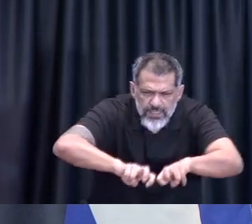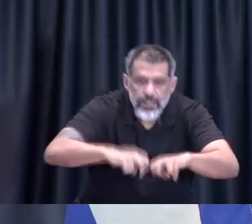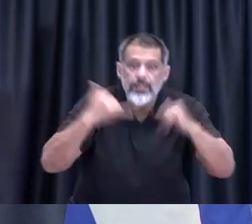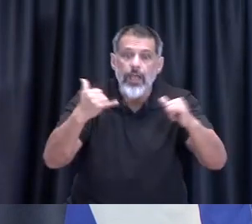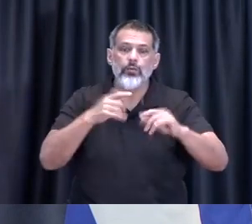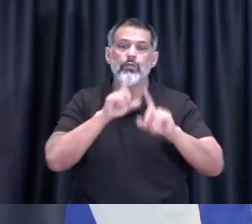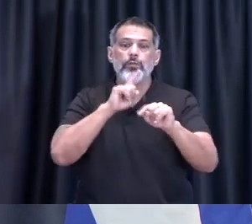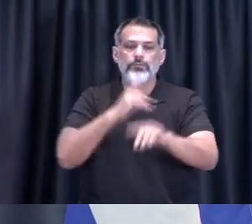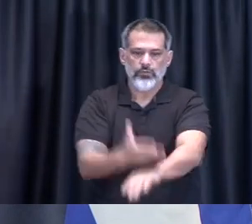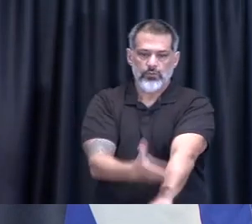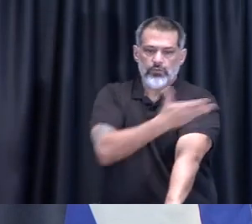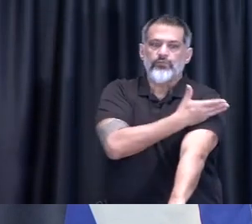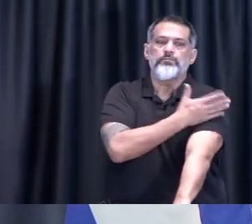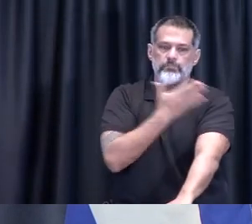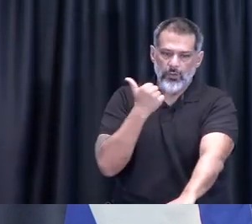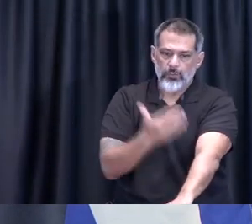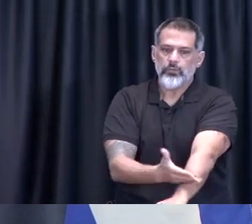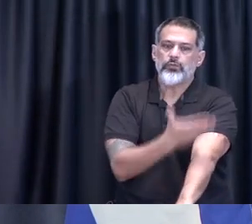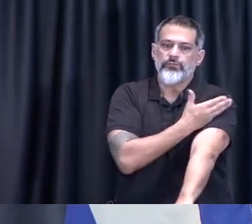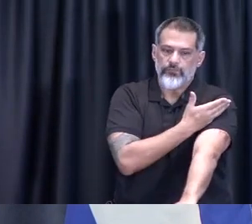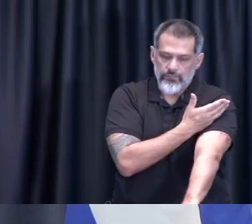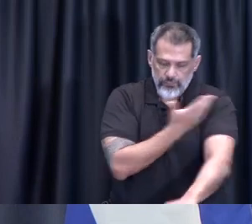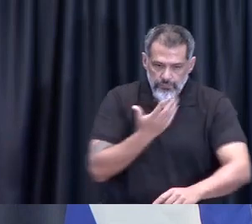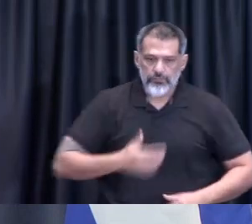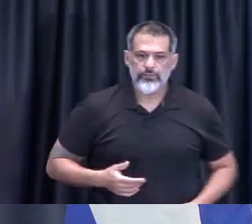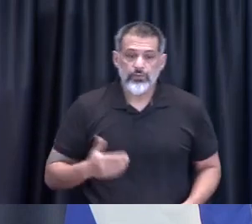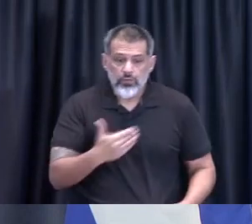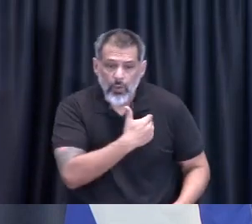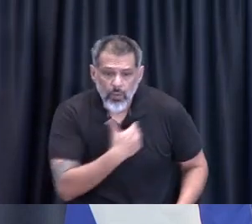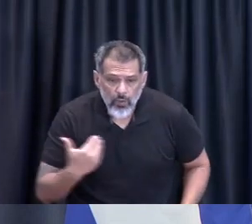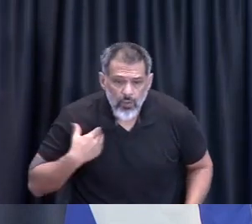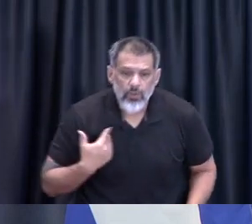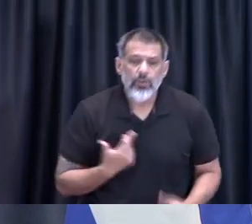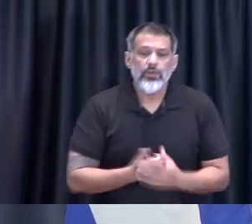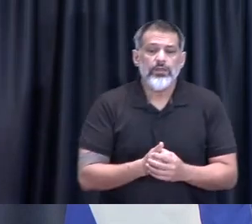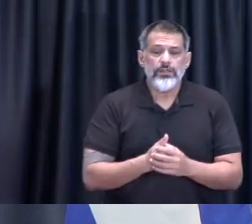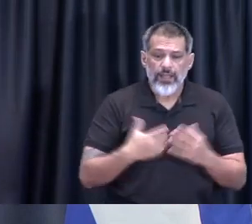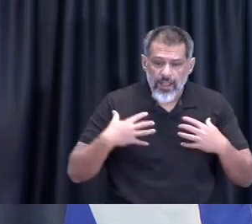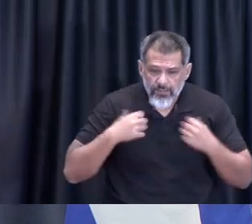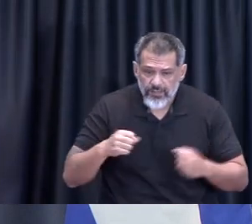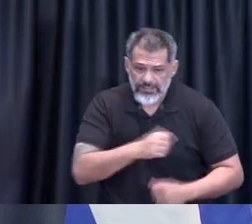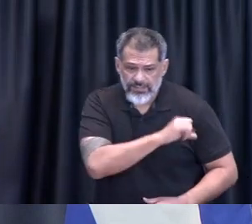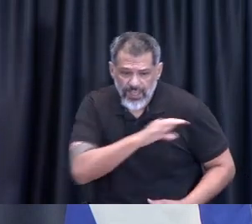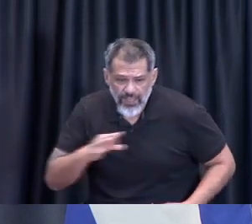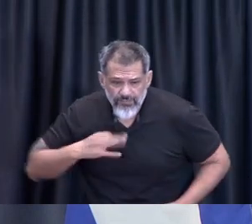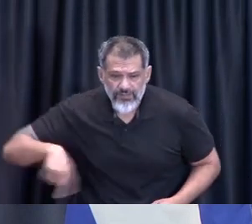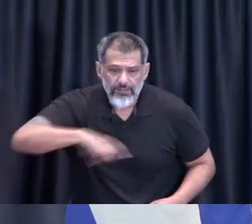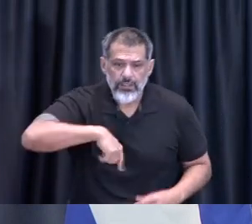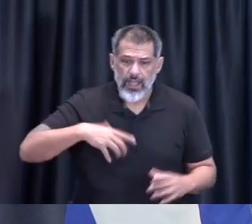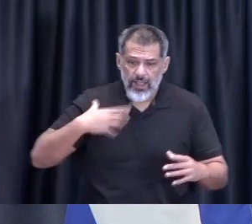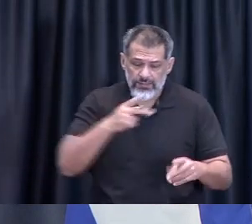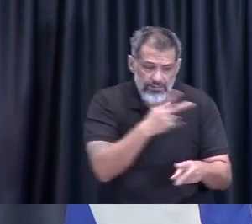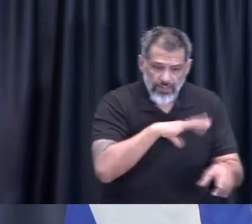Thanks to the never-ceasing efforts of Toronto Public Health staff, health care workers, researchers